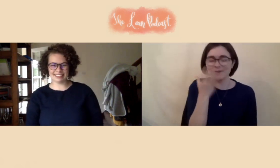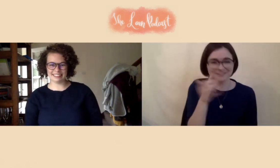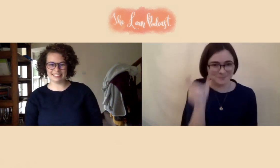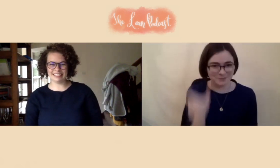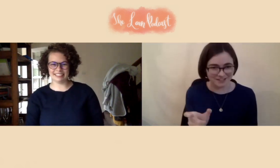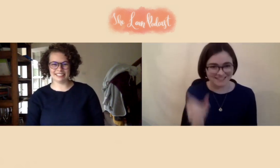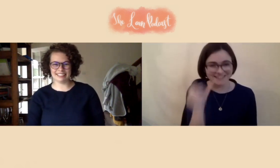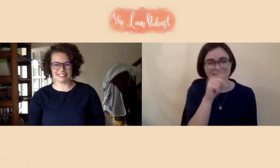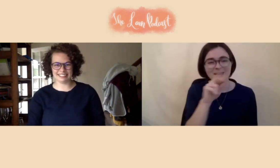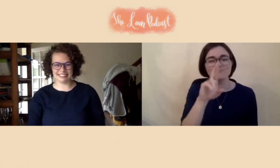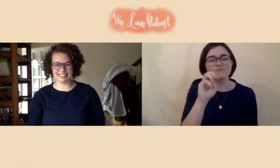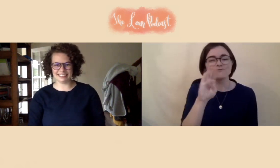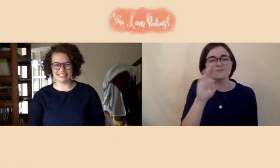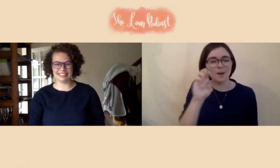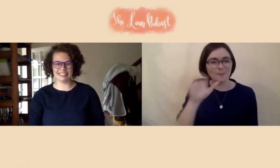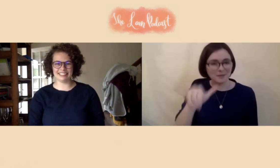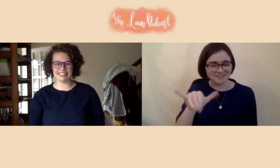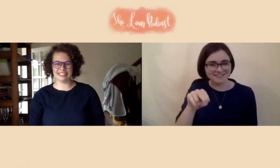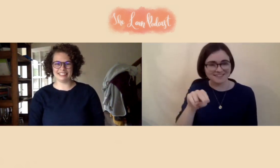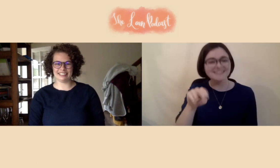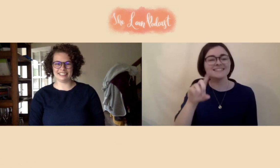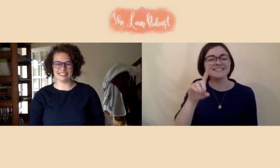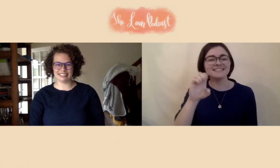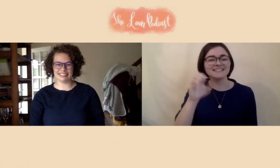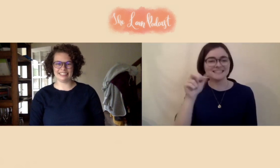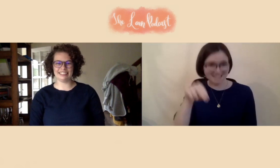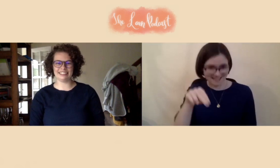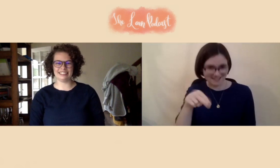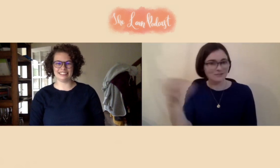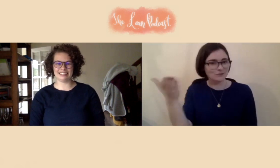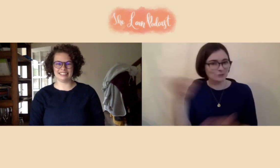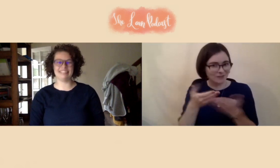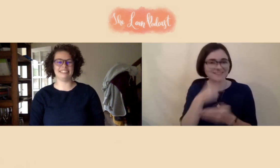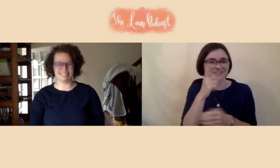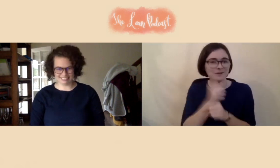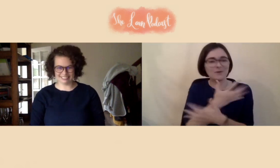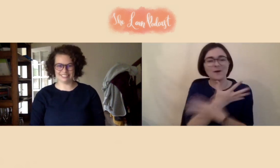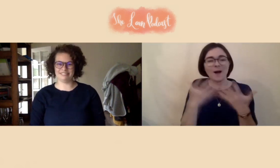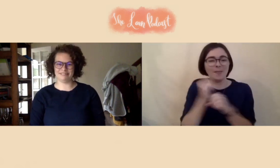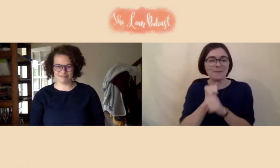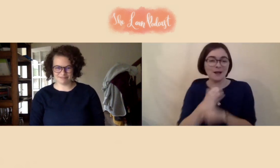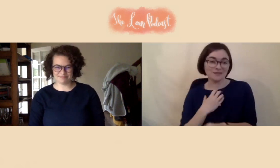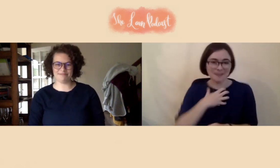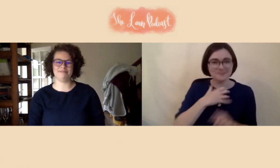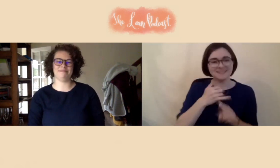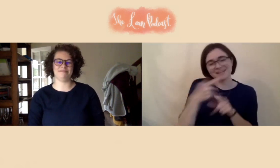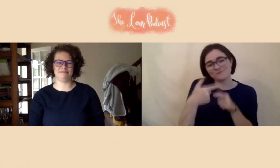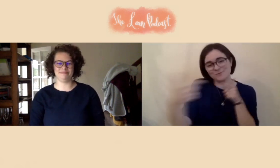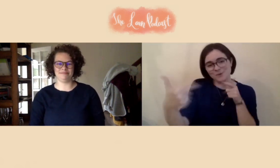Robyn Dean has joined us to talk all about adapting in remote interpreting.